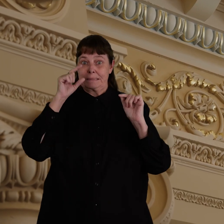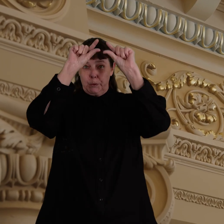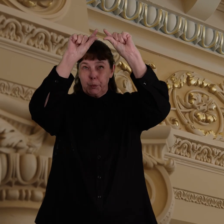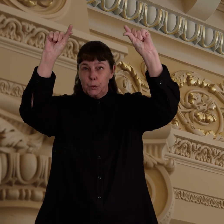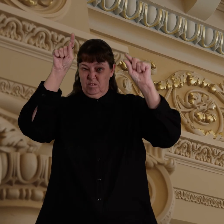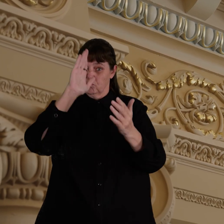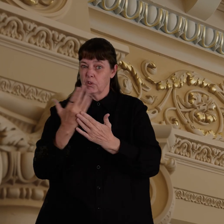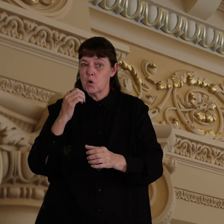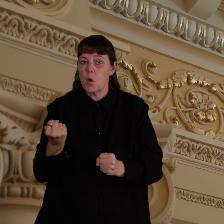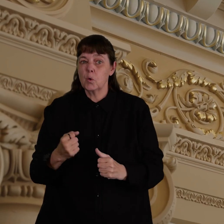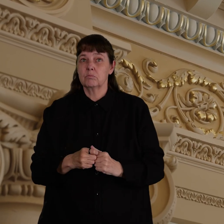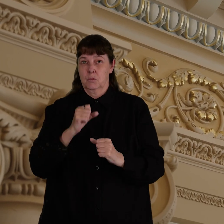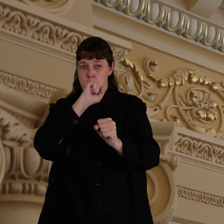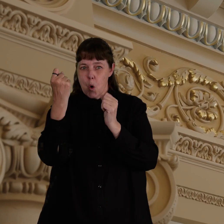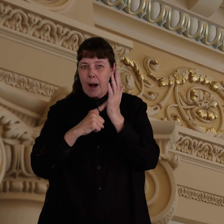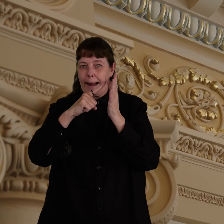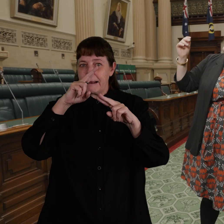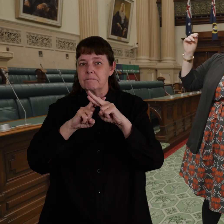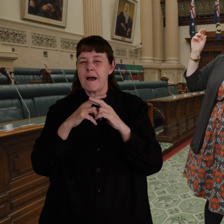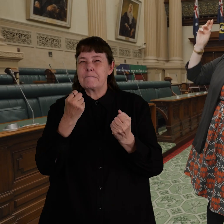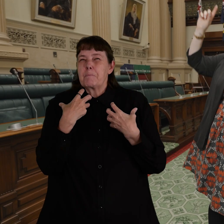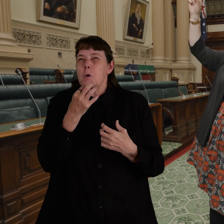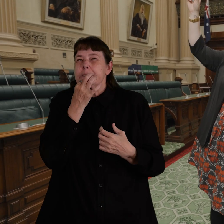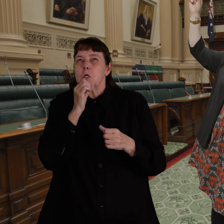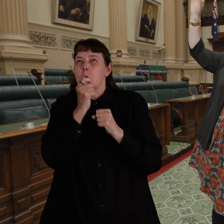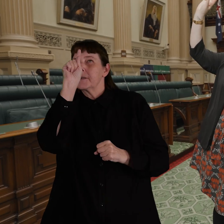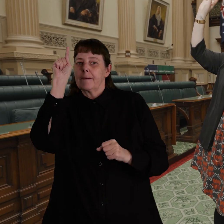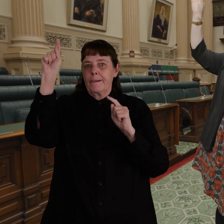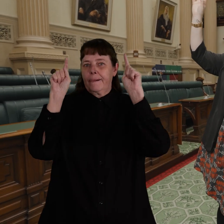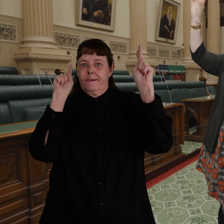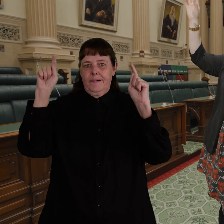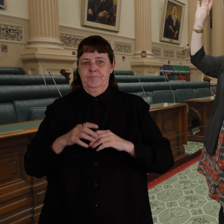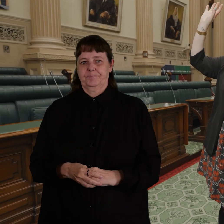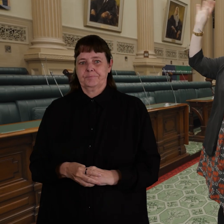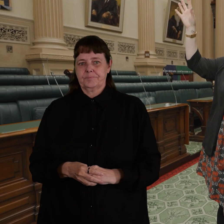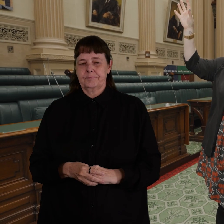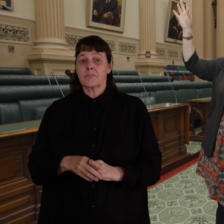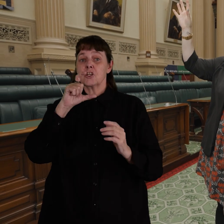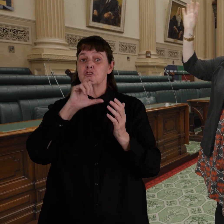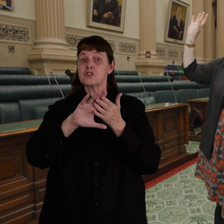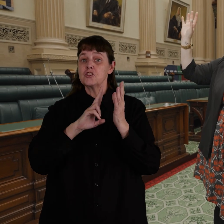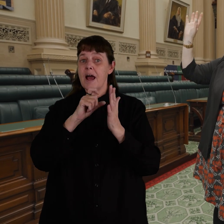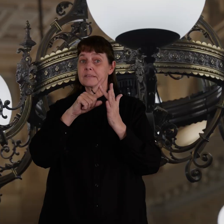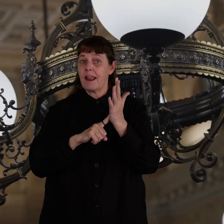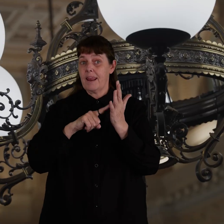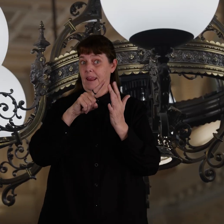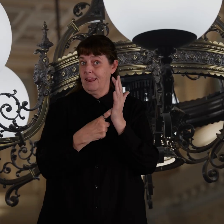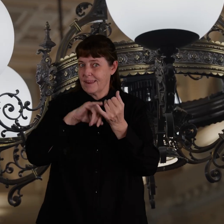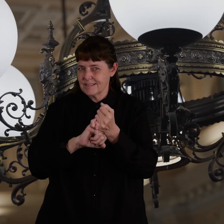featured in our House of Assembly chamber. The chandeliers are hand-carved brass. Behind